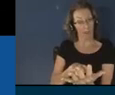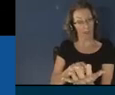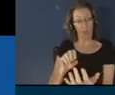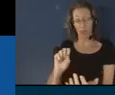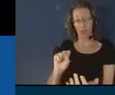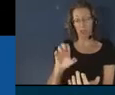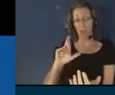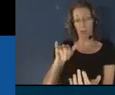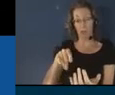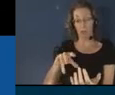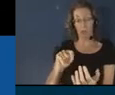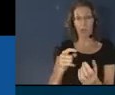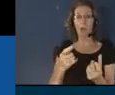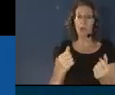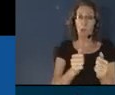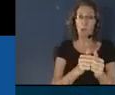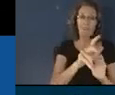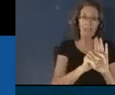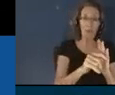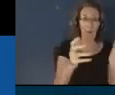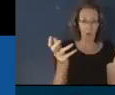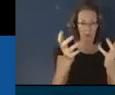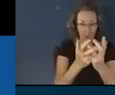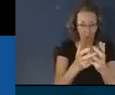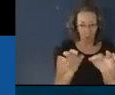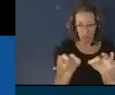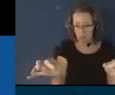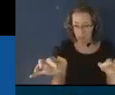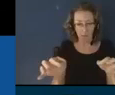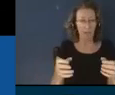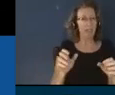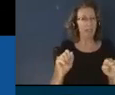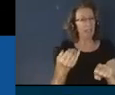to synchronize it with the video. So that may be a little time consuming but it shouldn't be too bad,